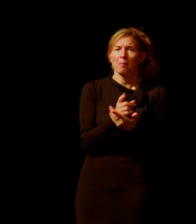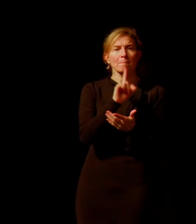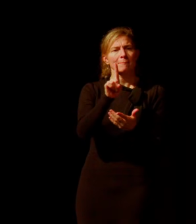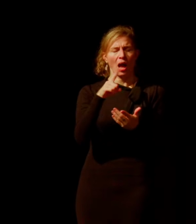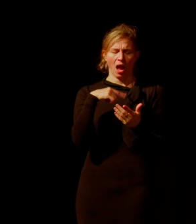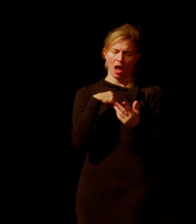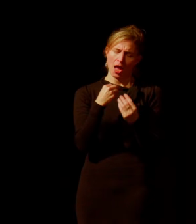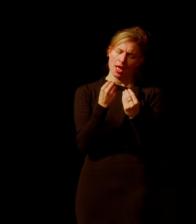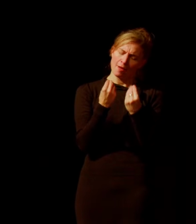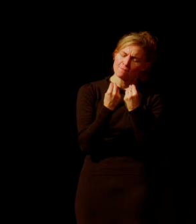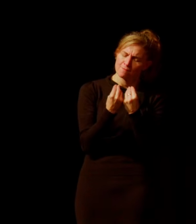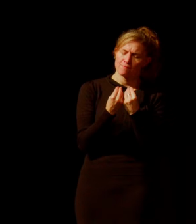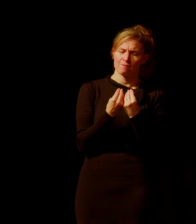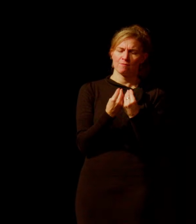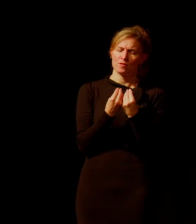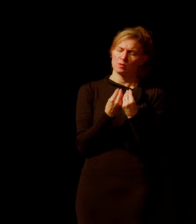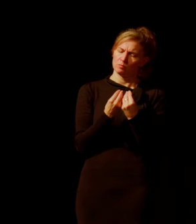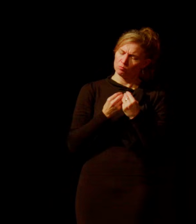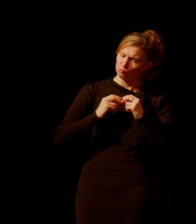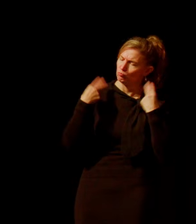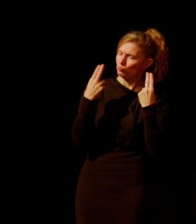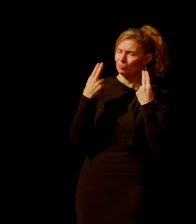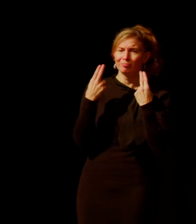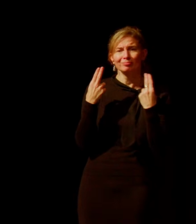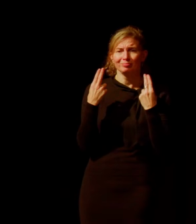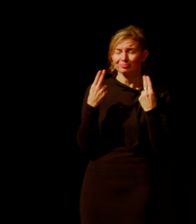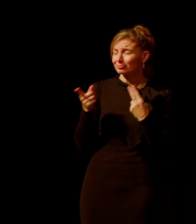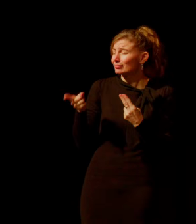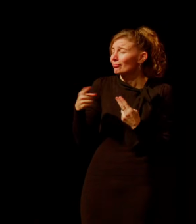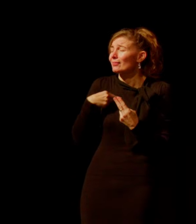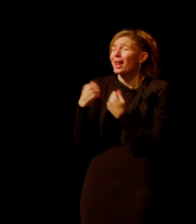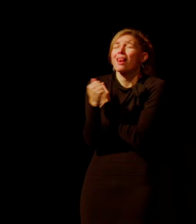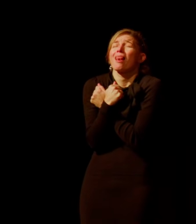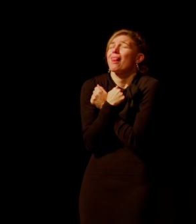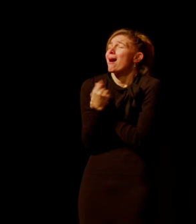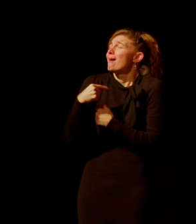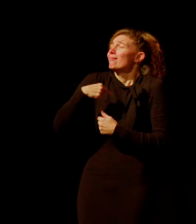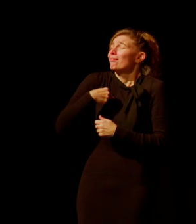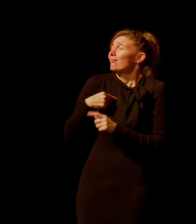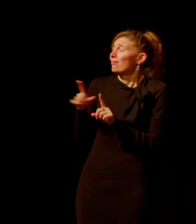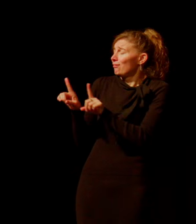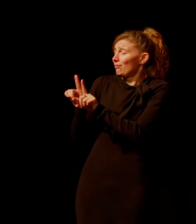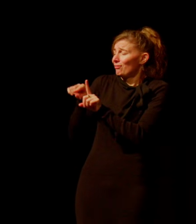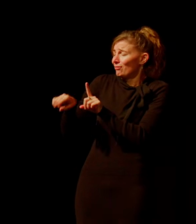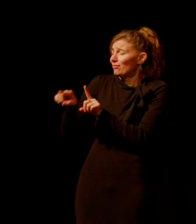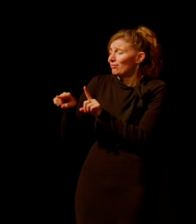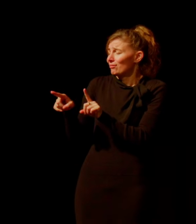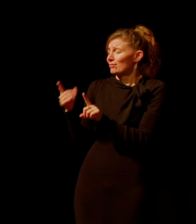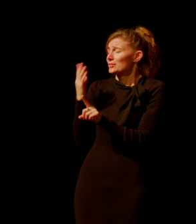Why was I afraid to ask the person who loves me the most about something that I clearly needed?